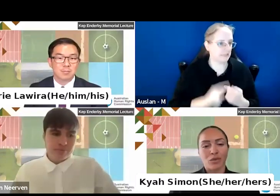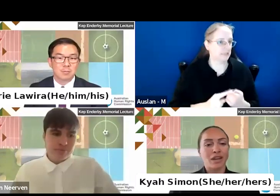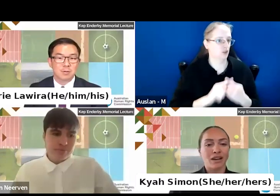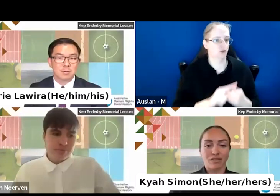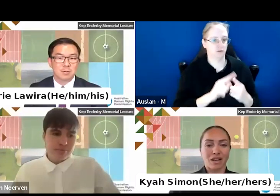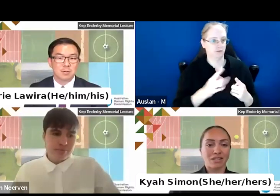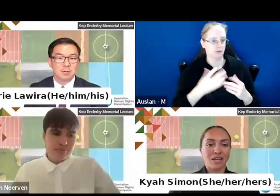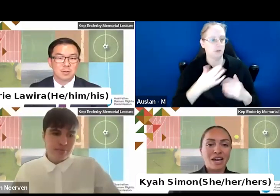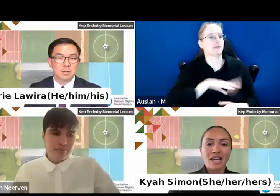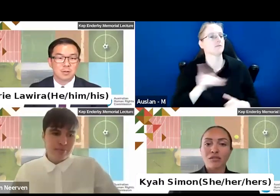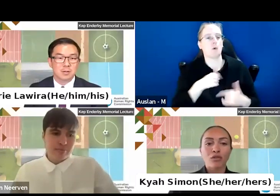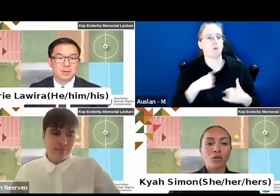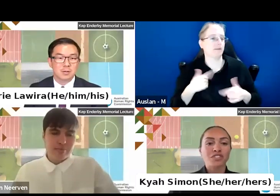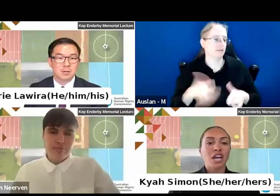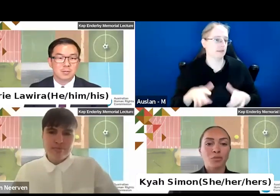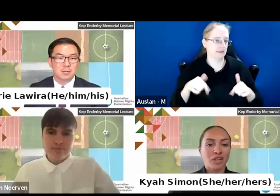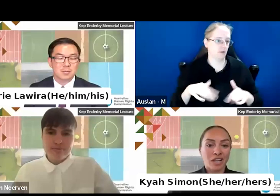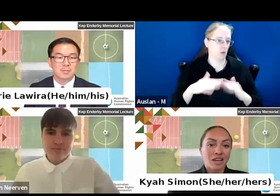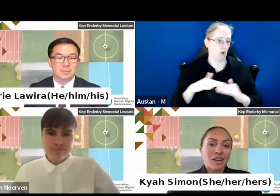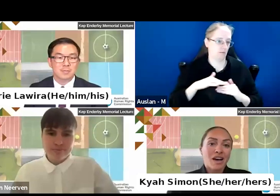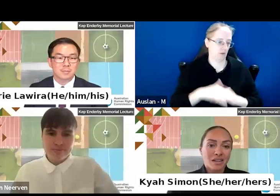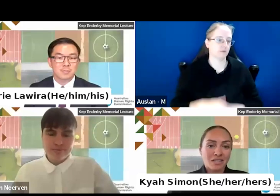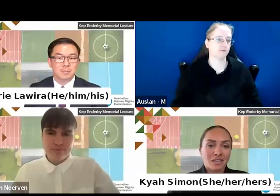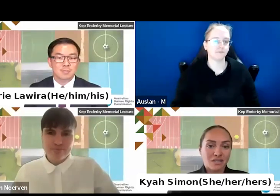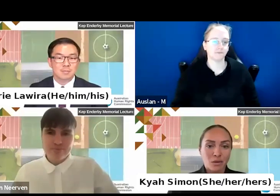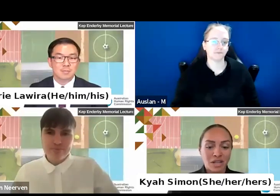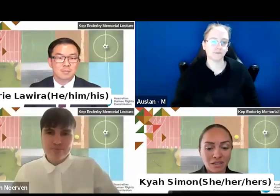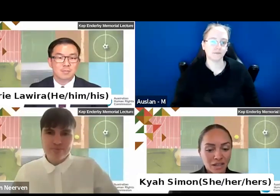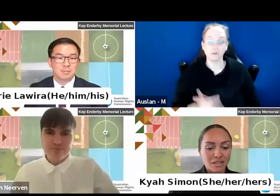and not if that's in form of championing us as female athletes,